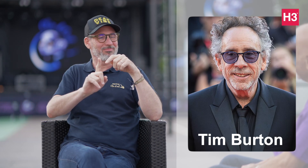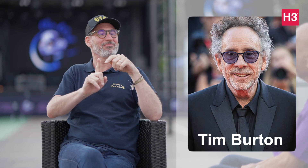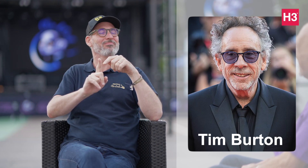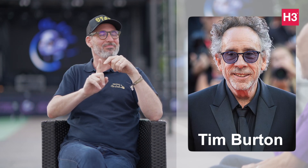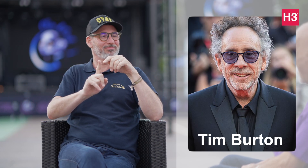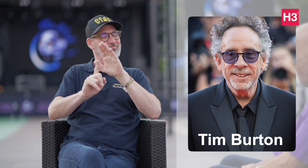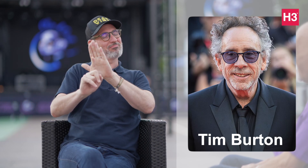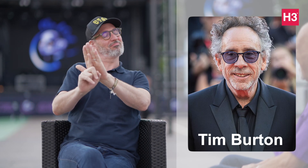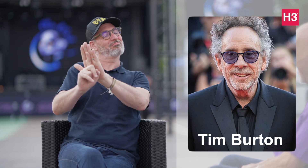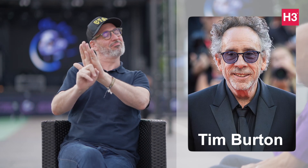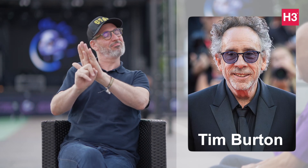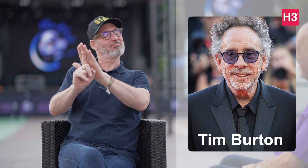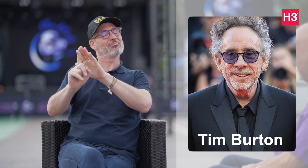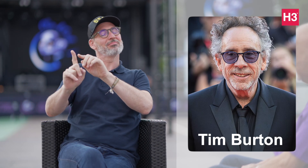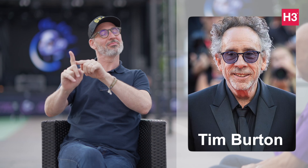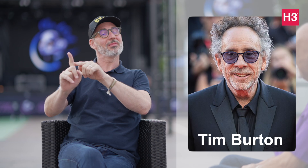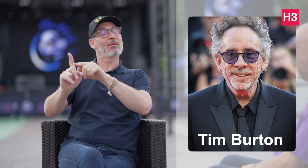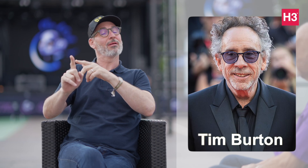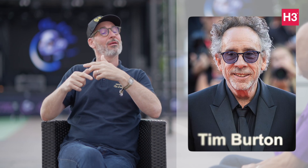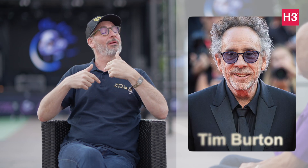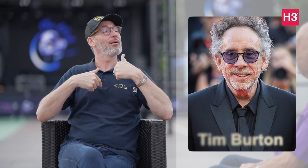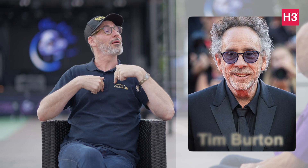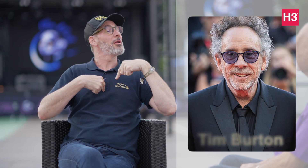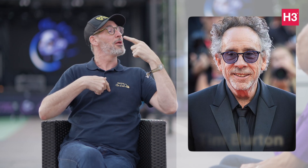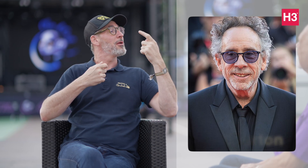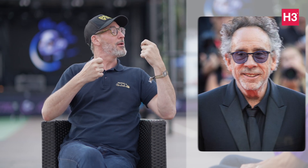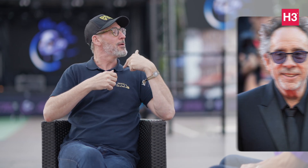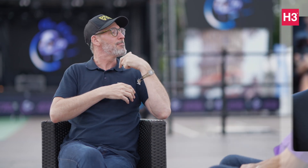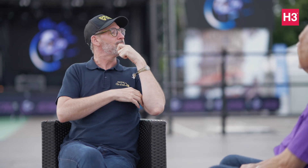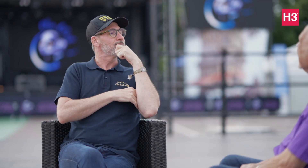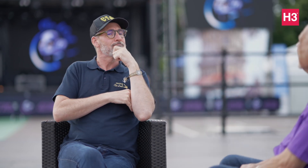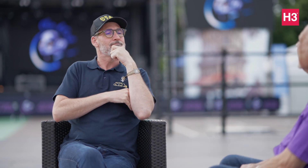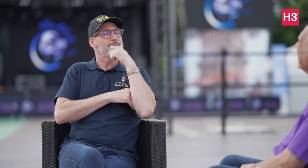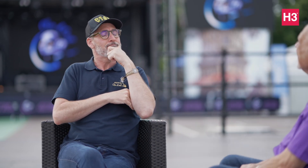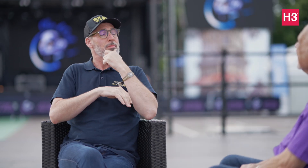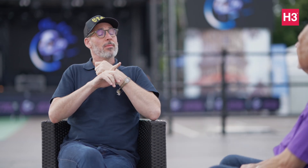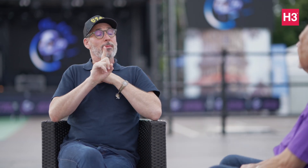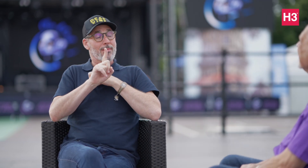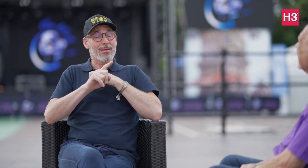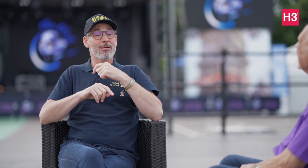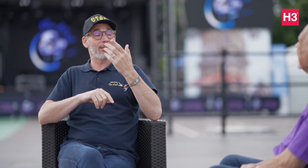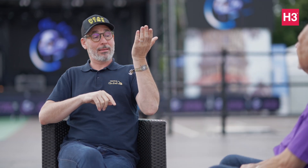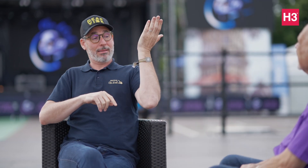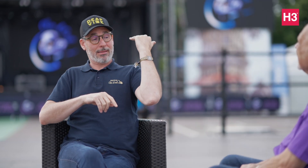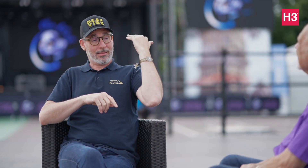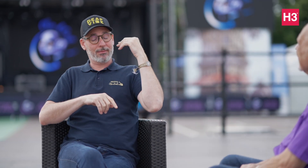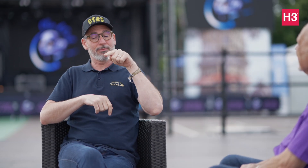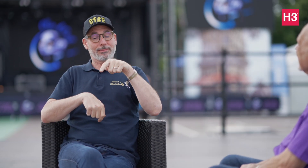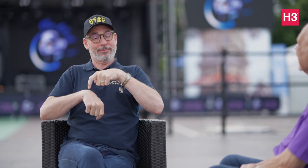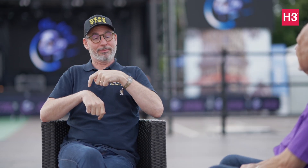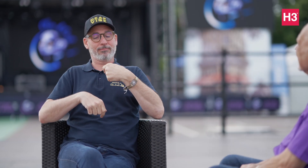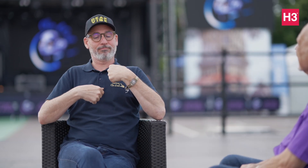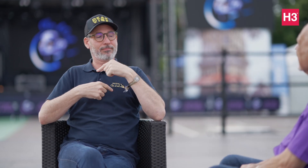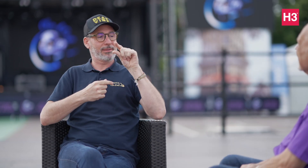Interestingly, I did things in reverse compared